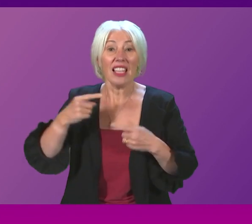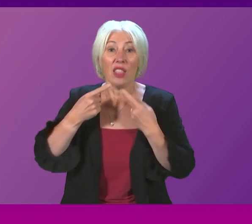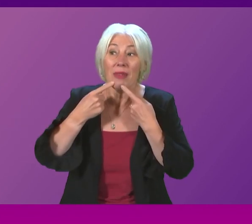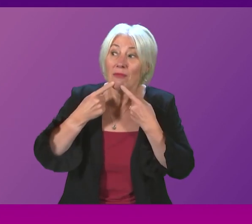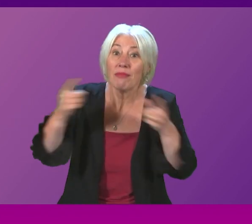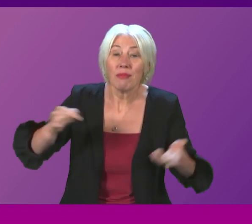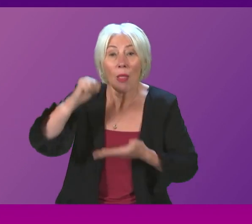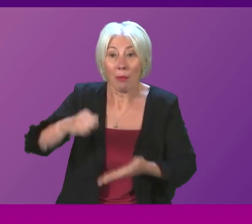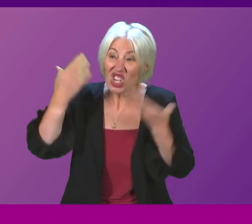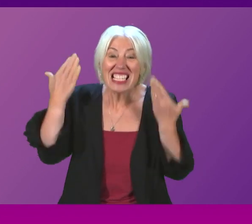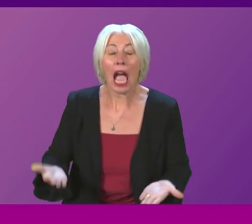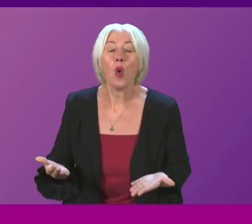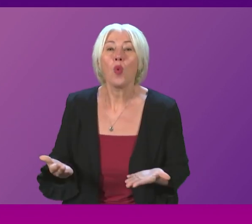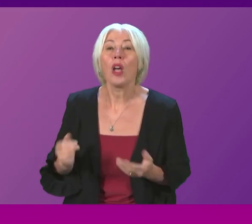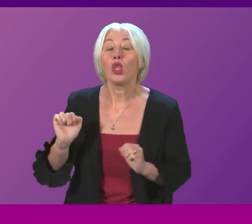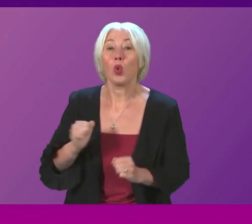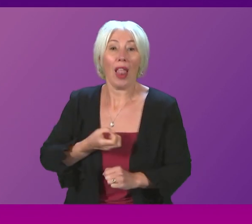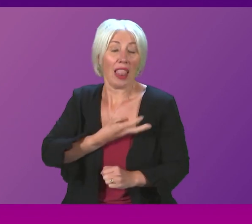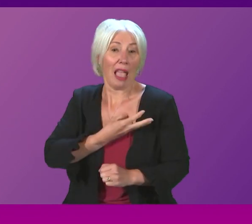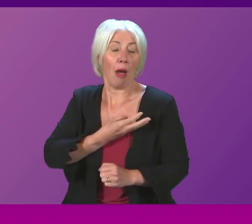Labour’s health minister in Wales has said: